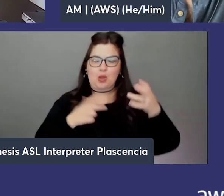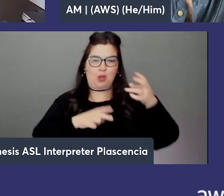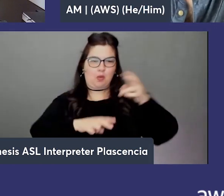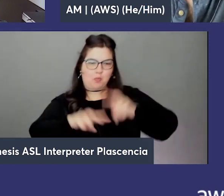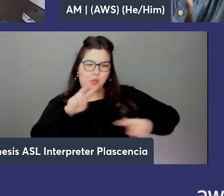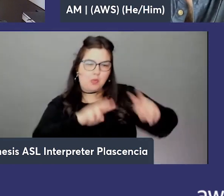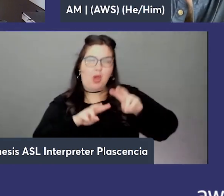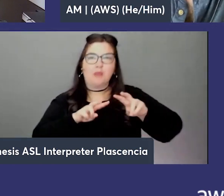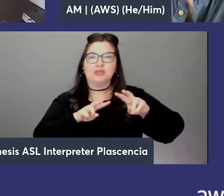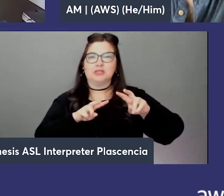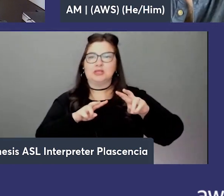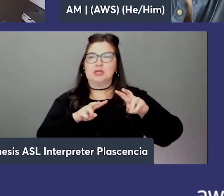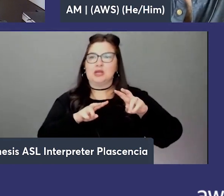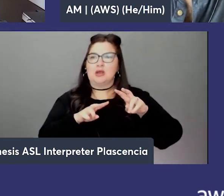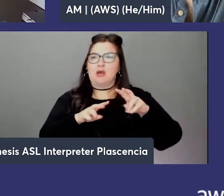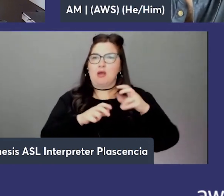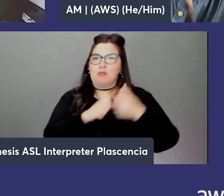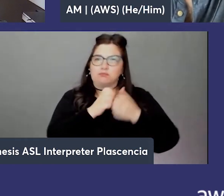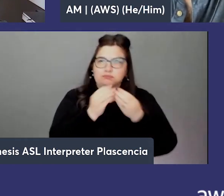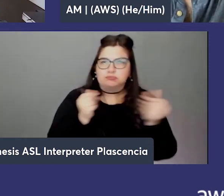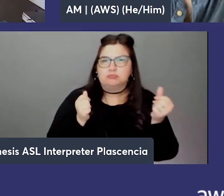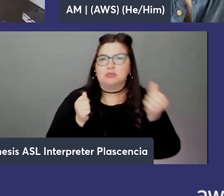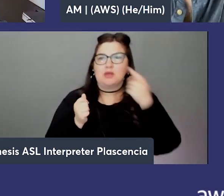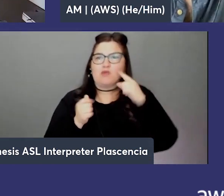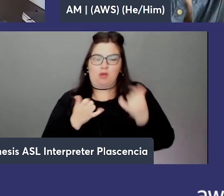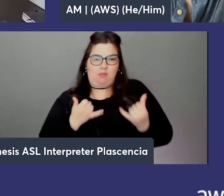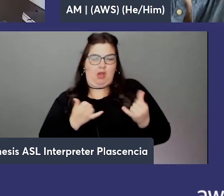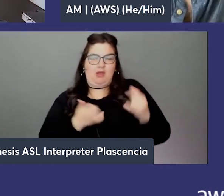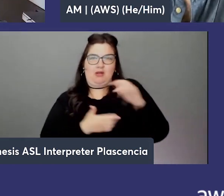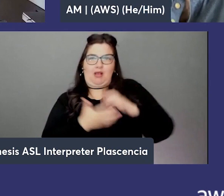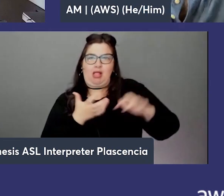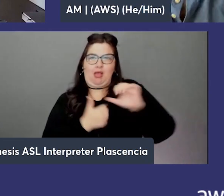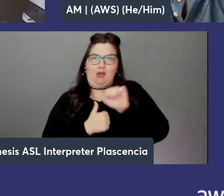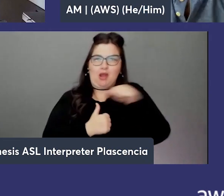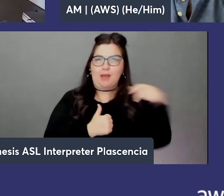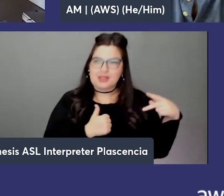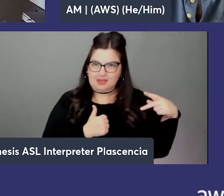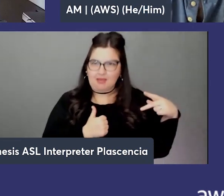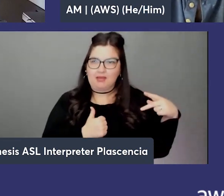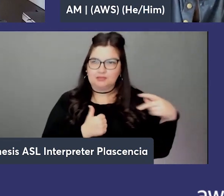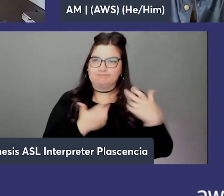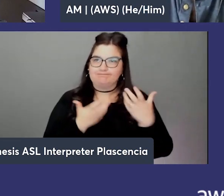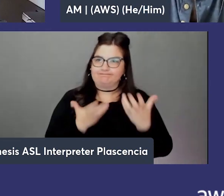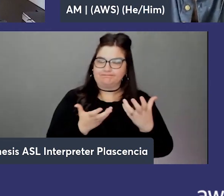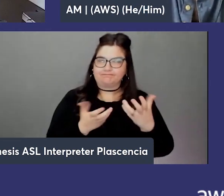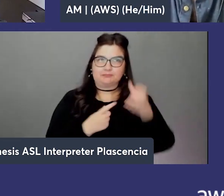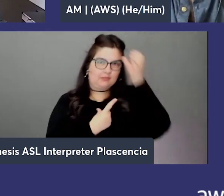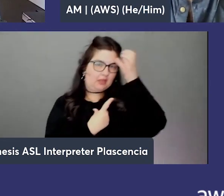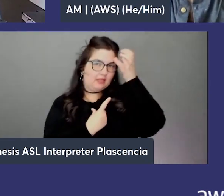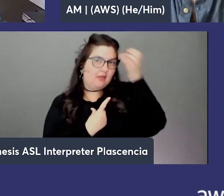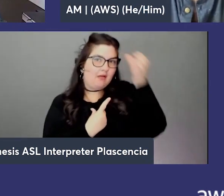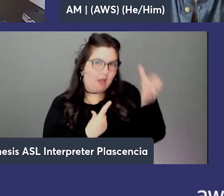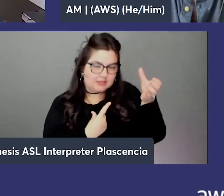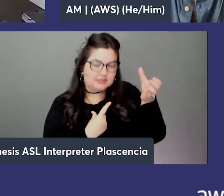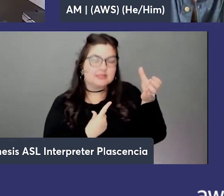and debugging of a modern cloud application. And the concept, the basic of application